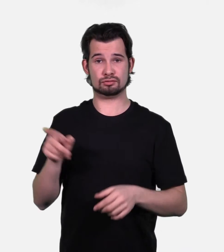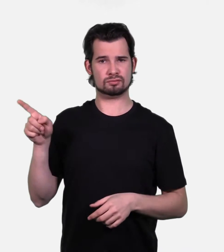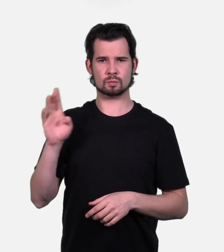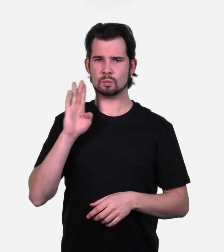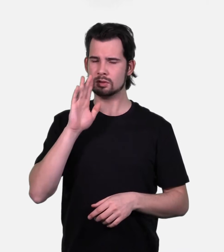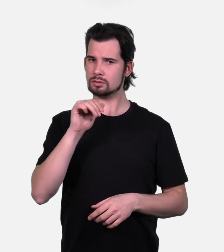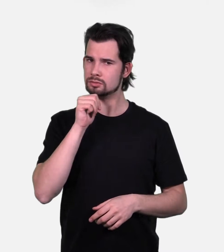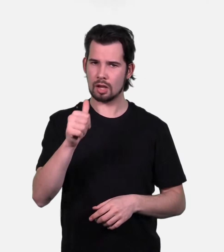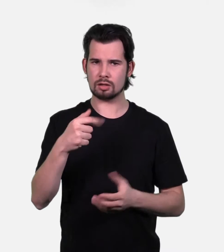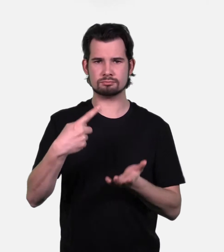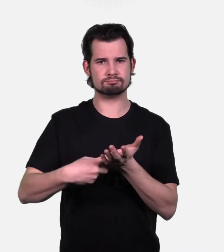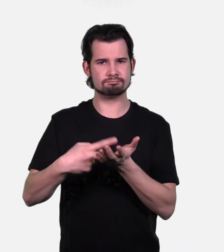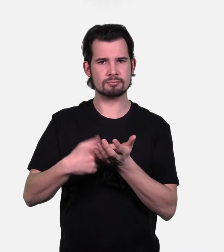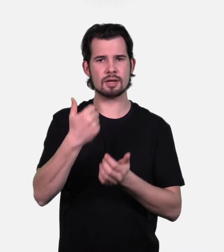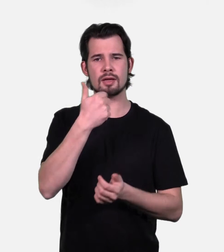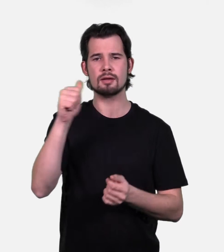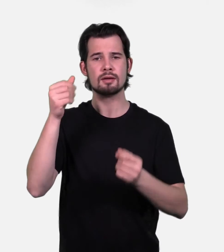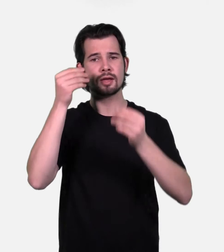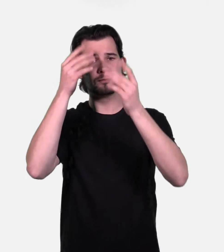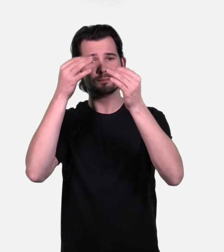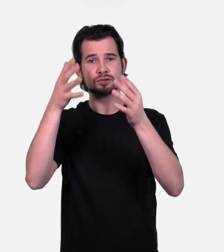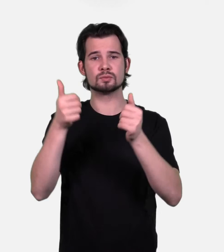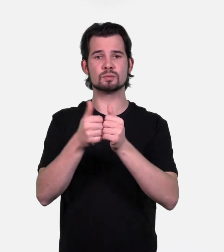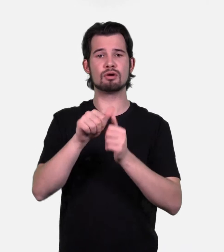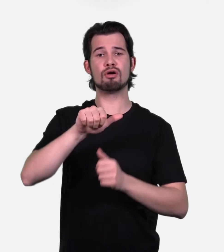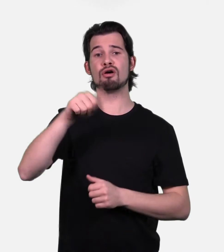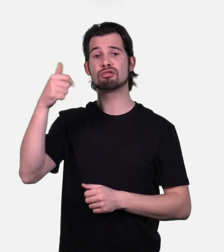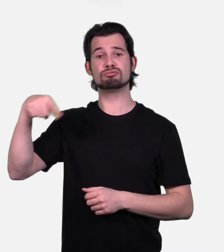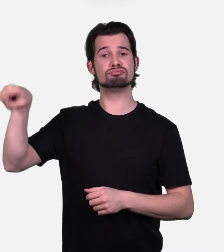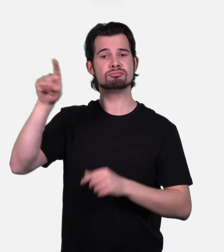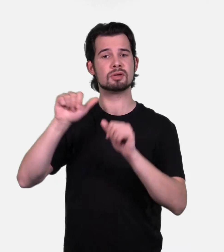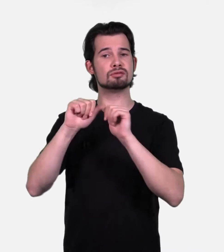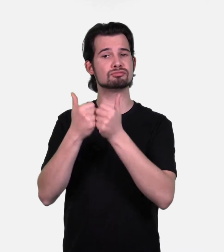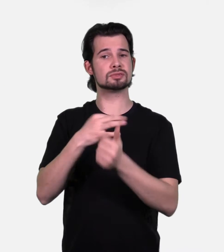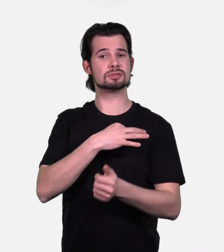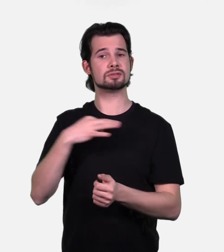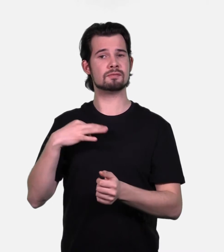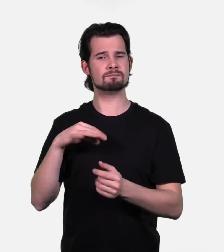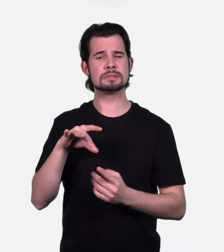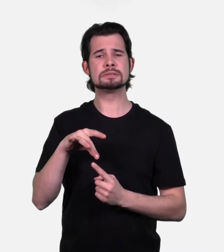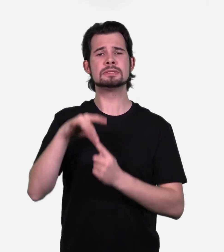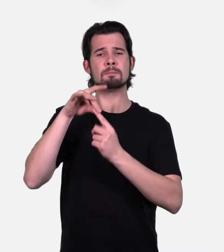with Agency personnel, except for purposes related to Agency mediator training.